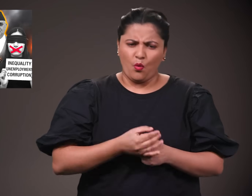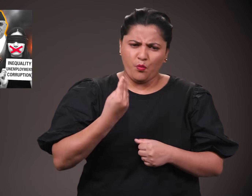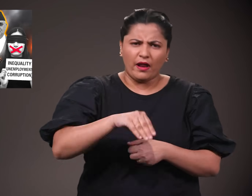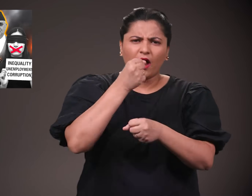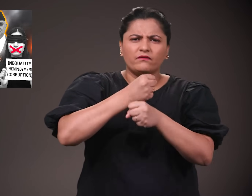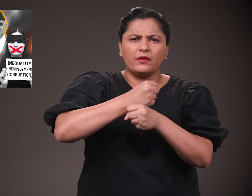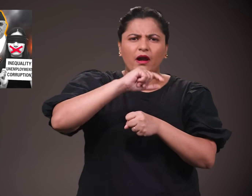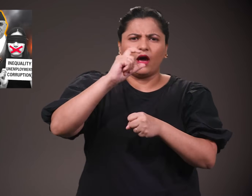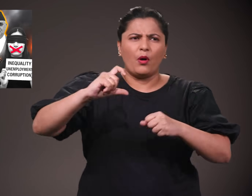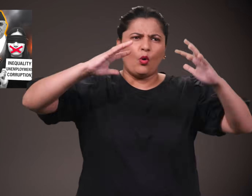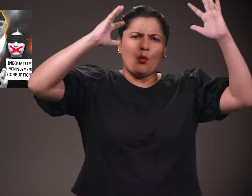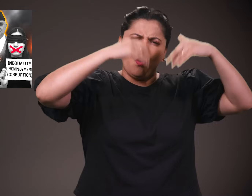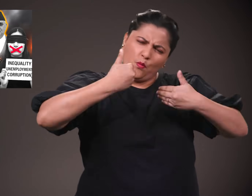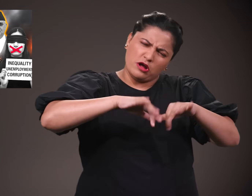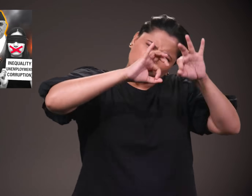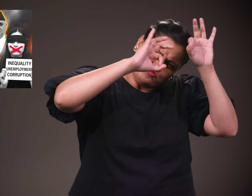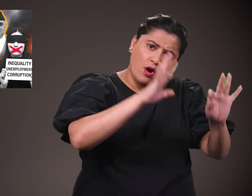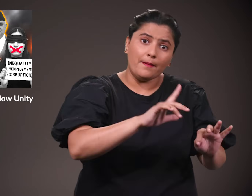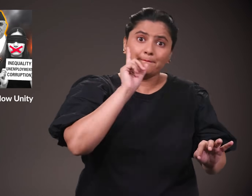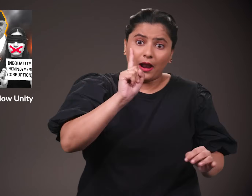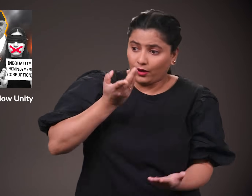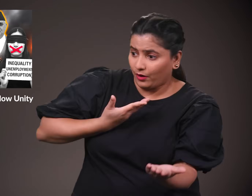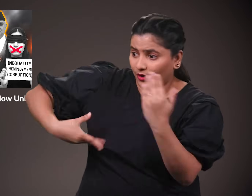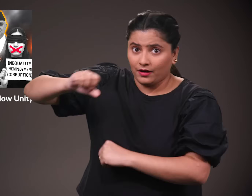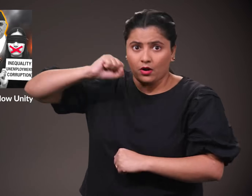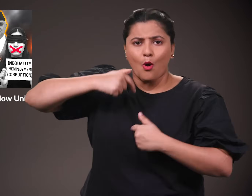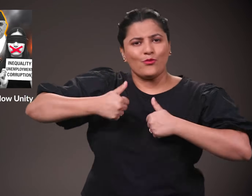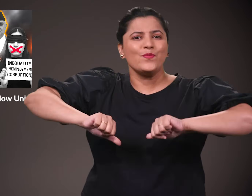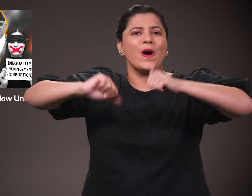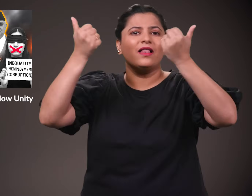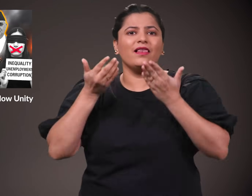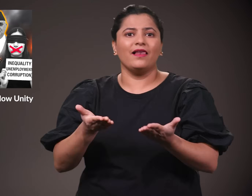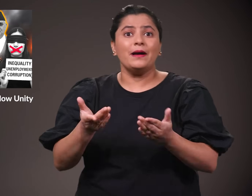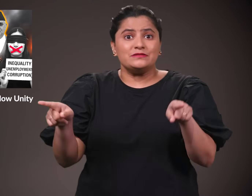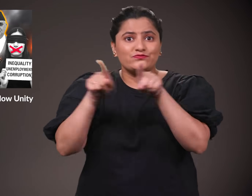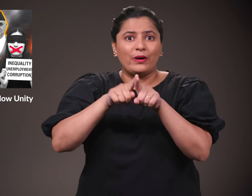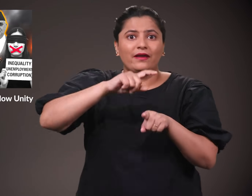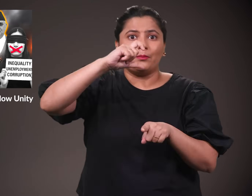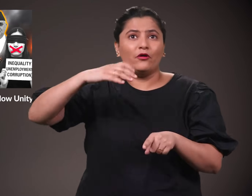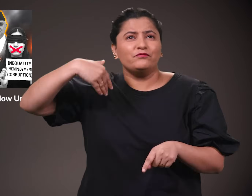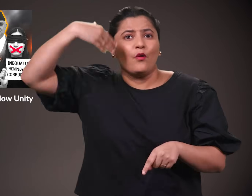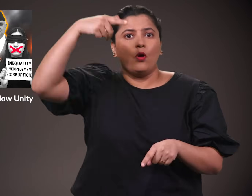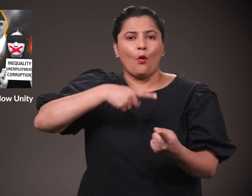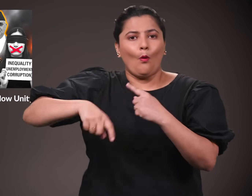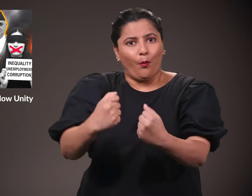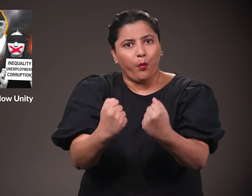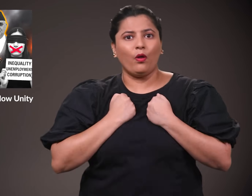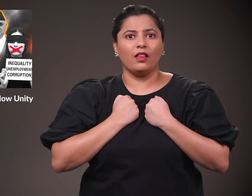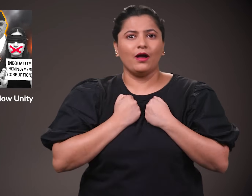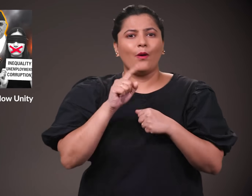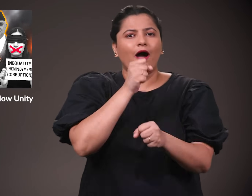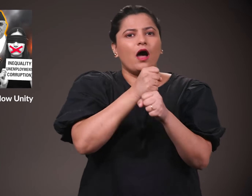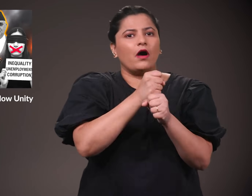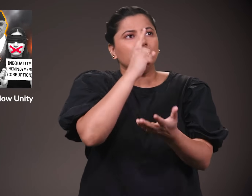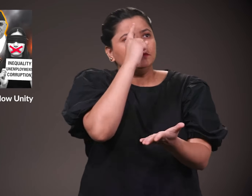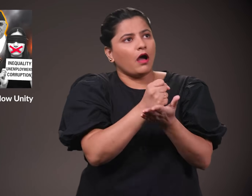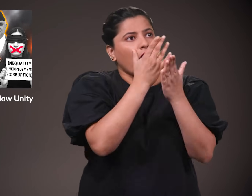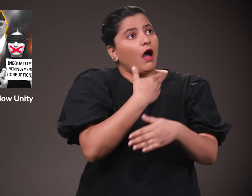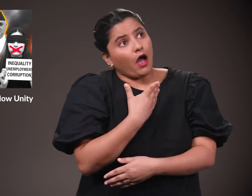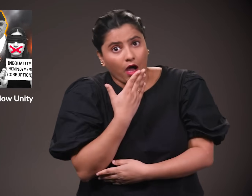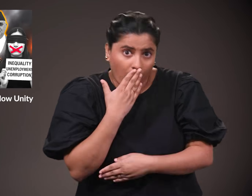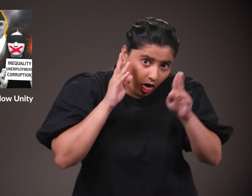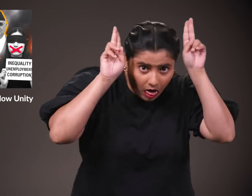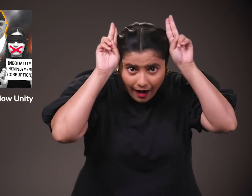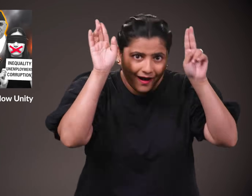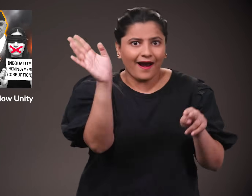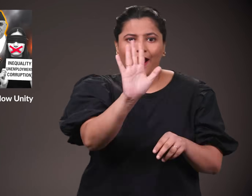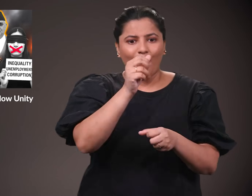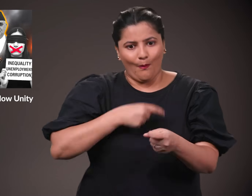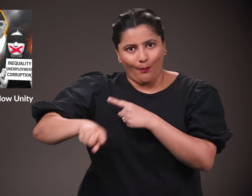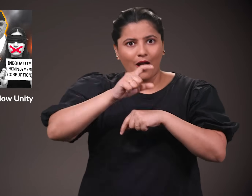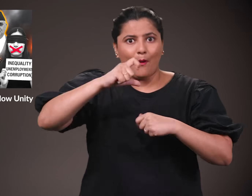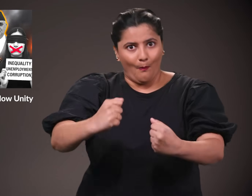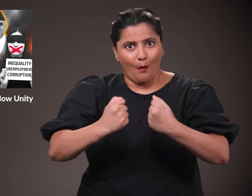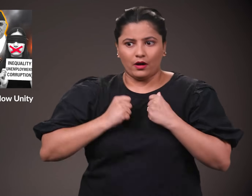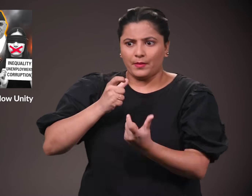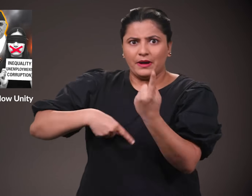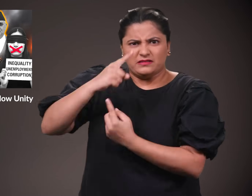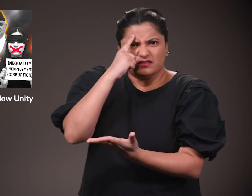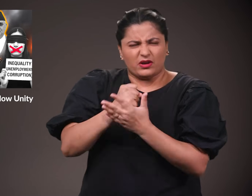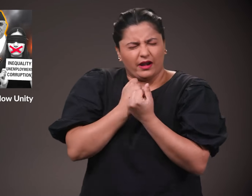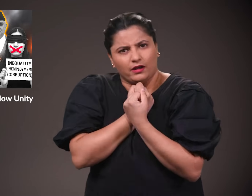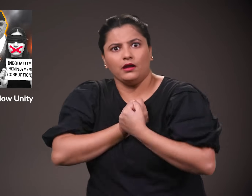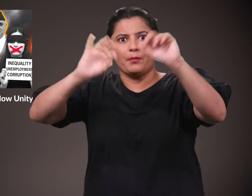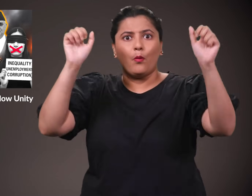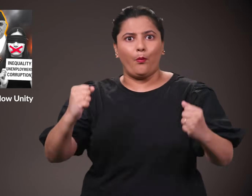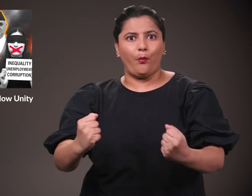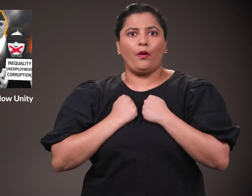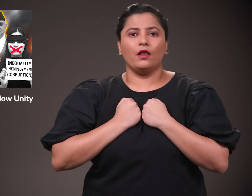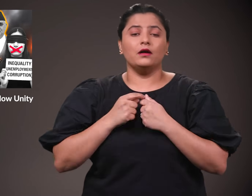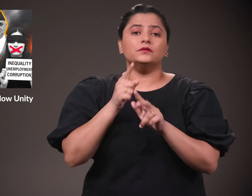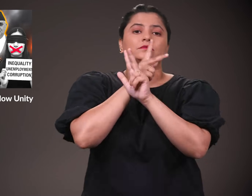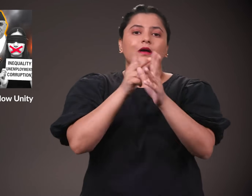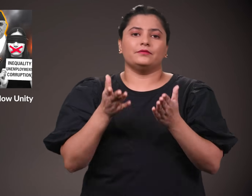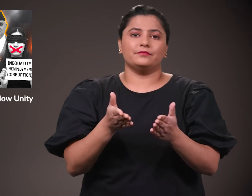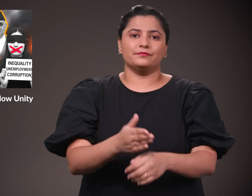“The Nepal government has fallen, the youth have won the protest. The future is ours.”